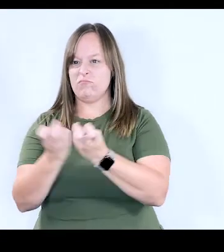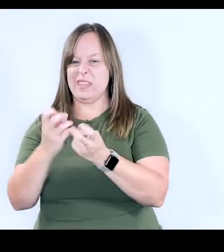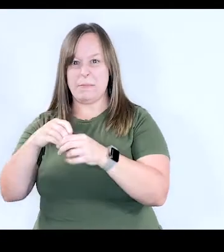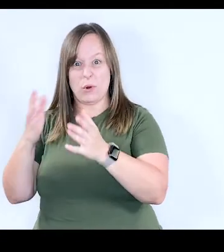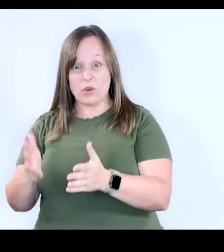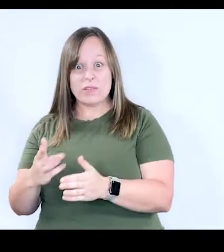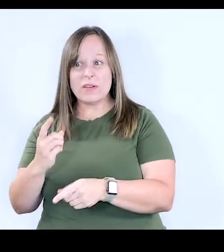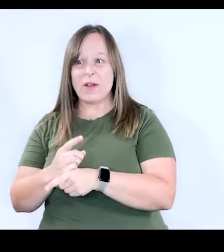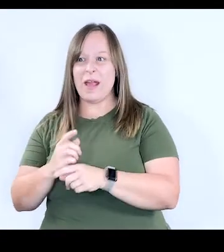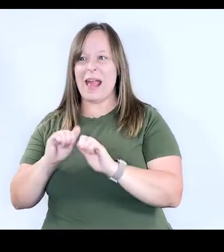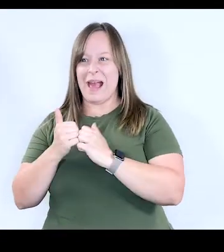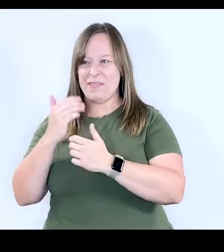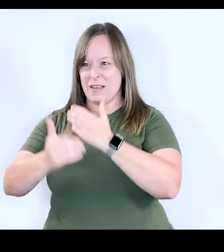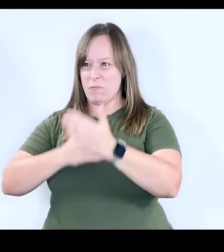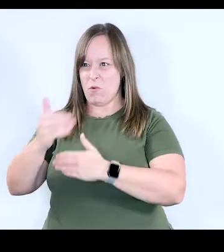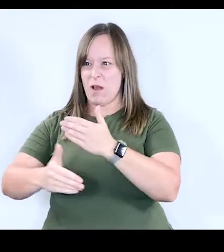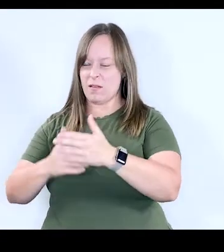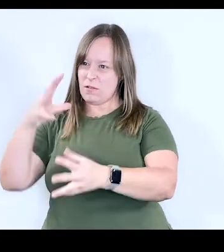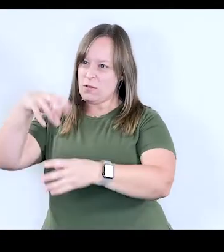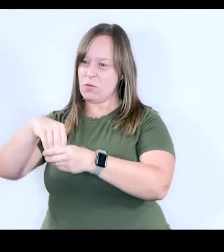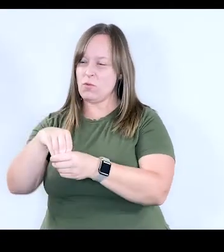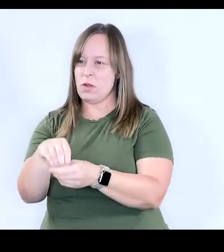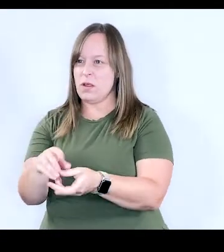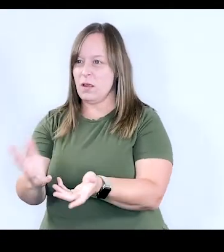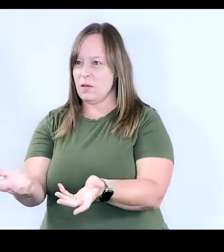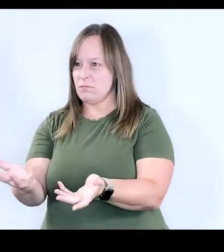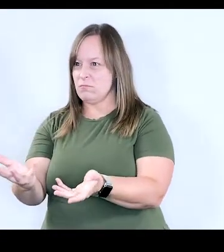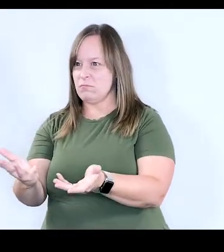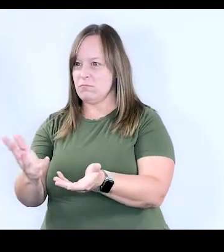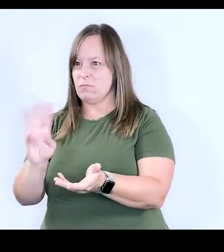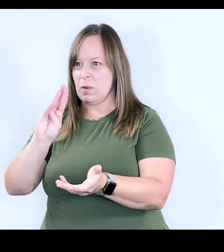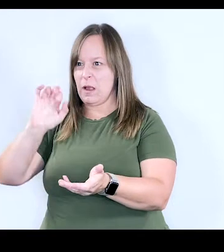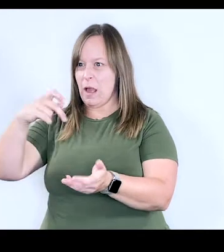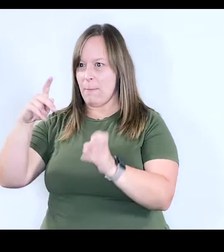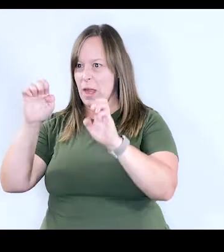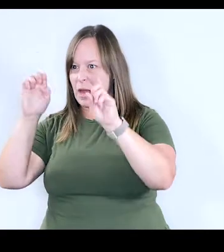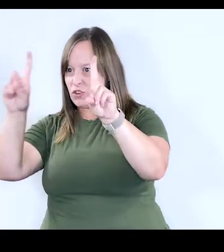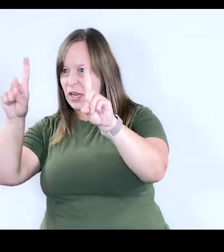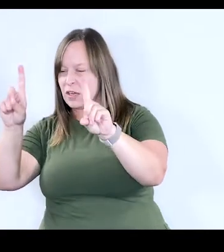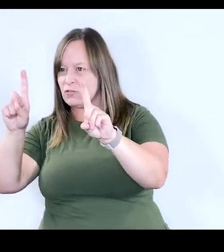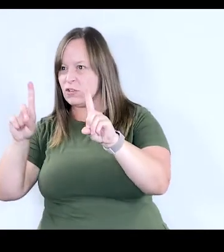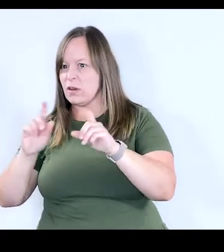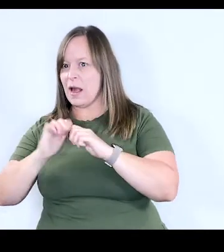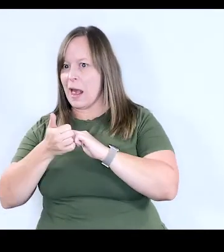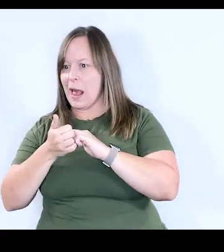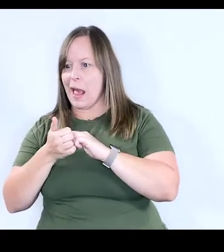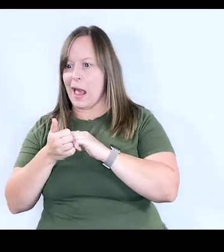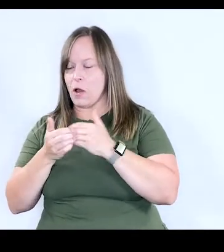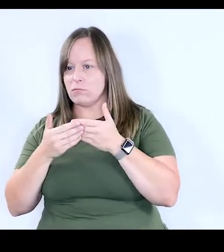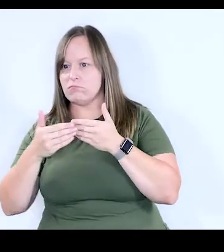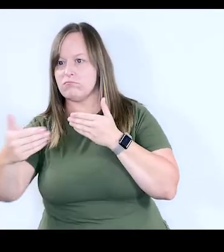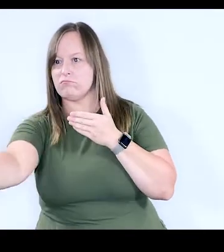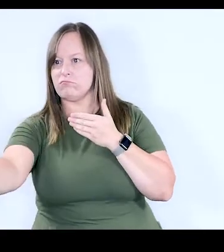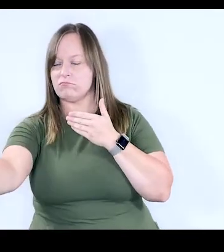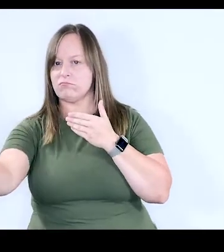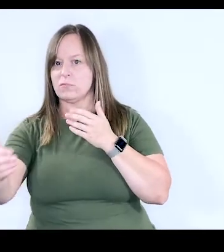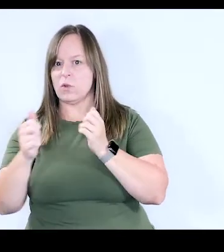How is this process included in compensatory education? And how are we going forward with the school